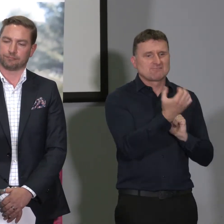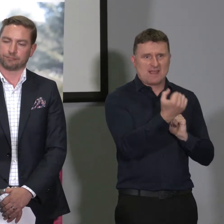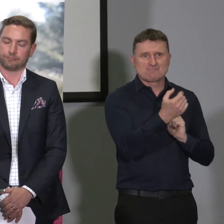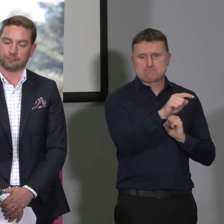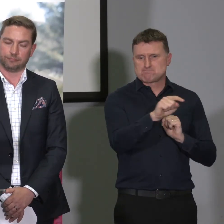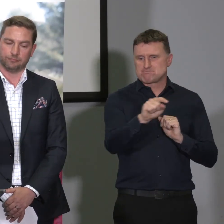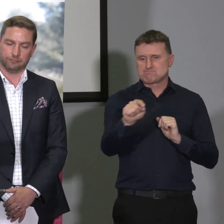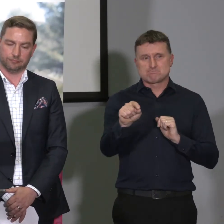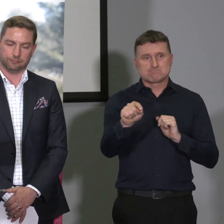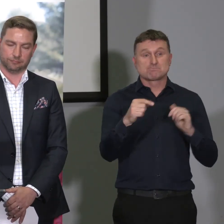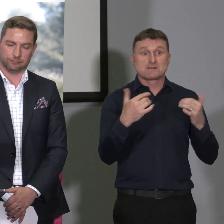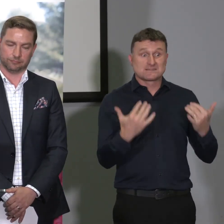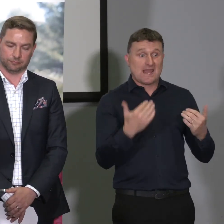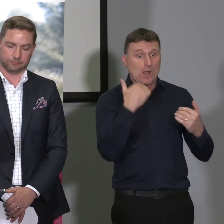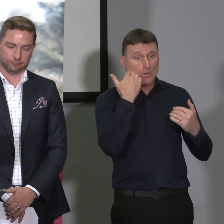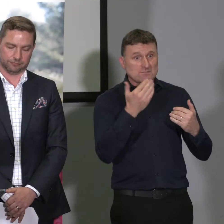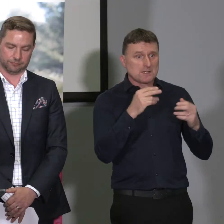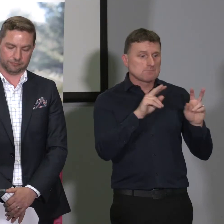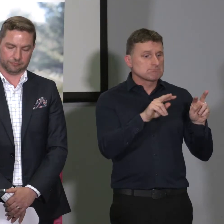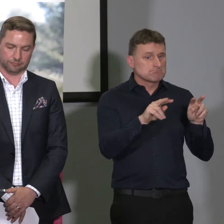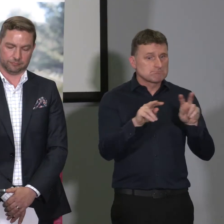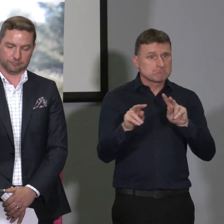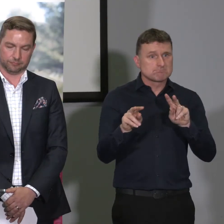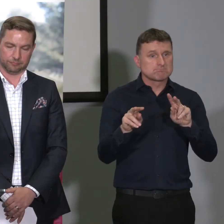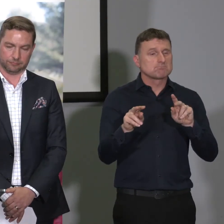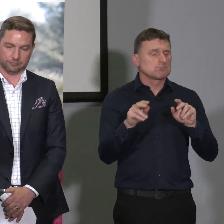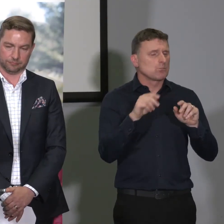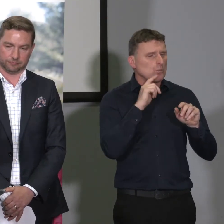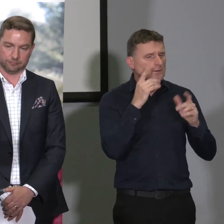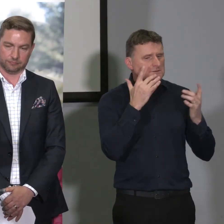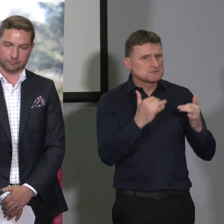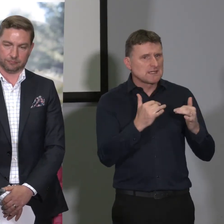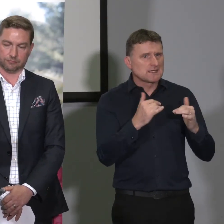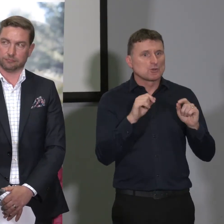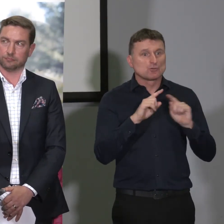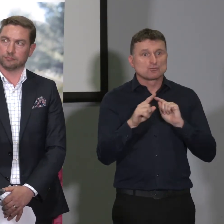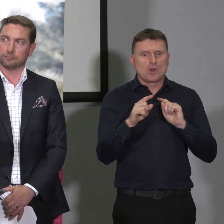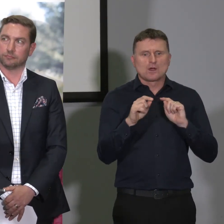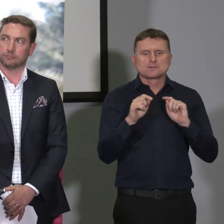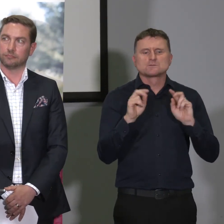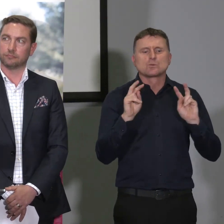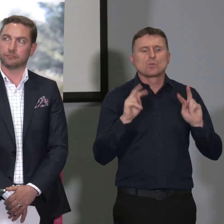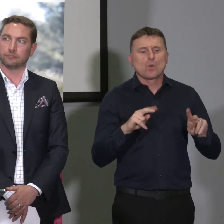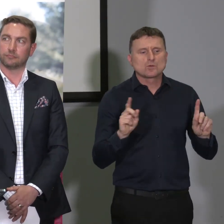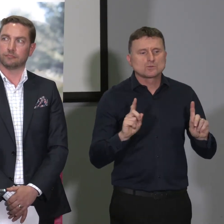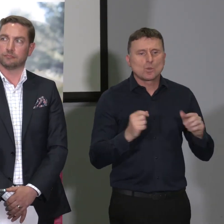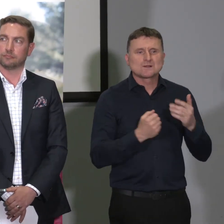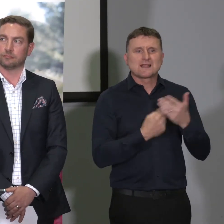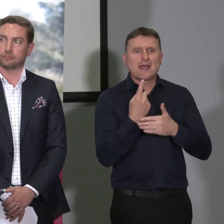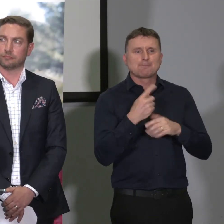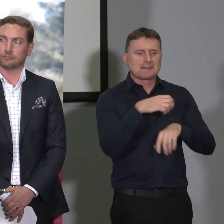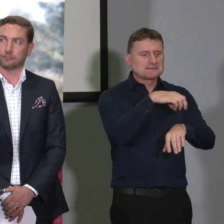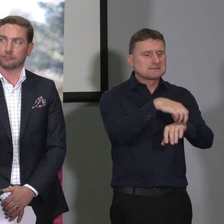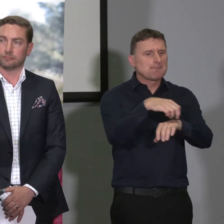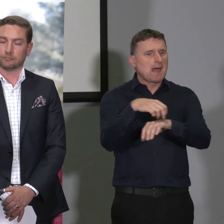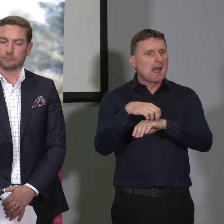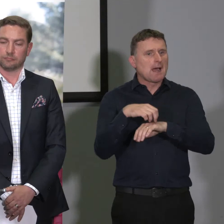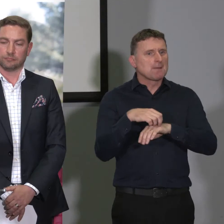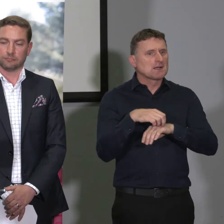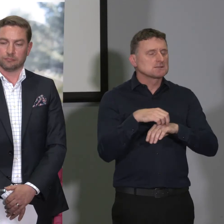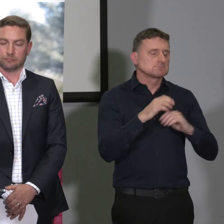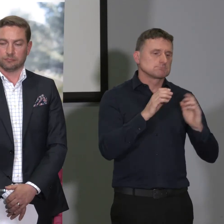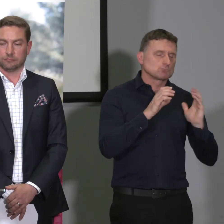something that we're doing on